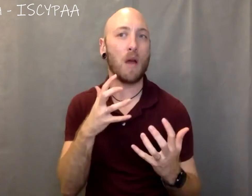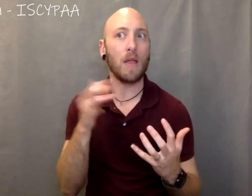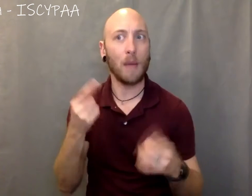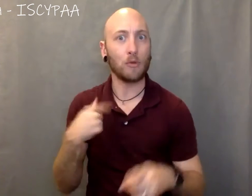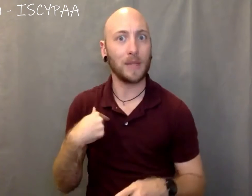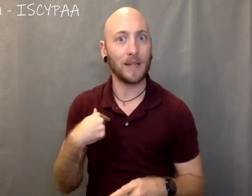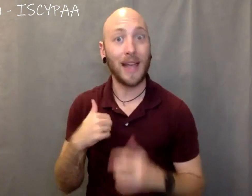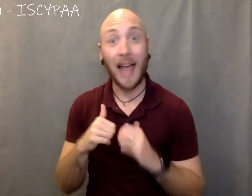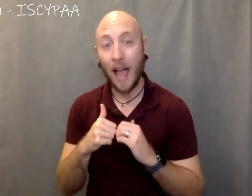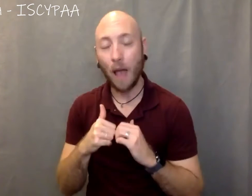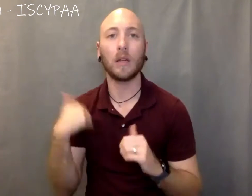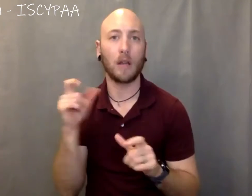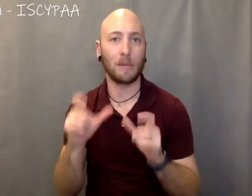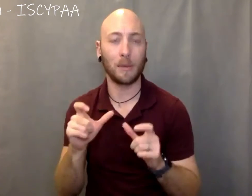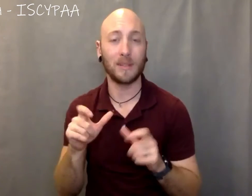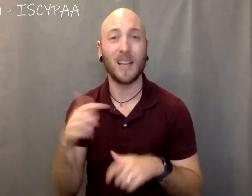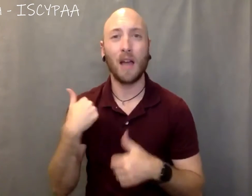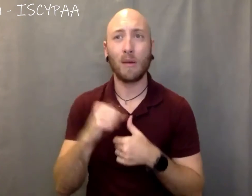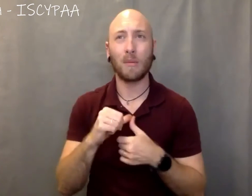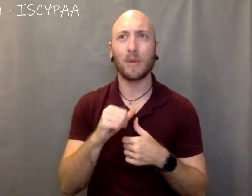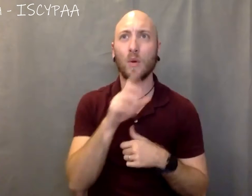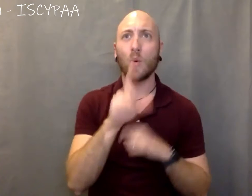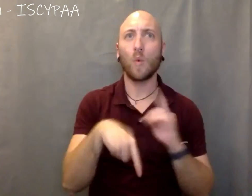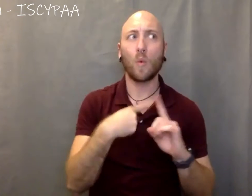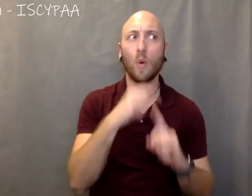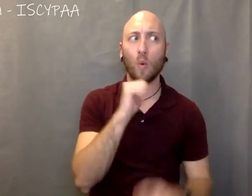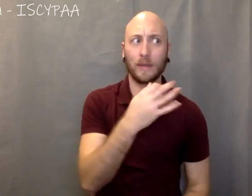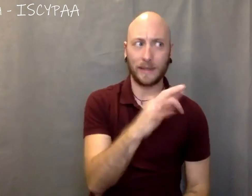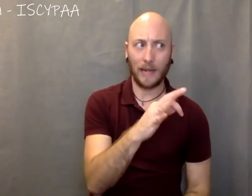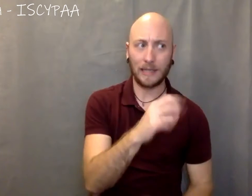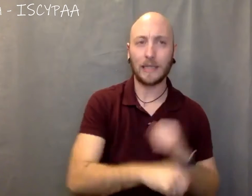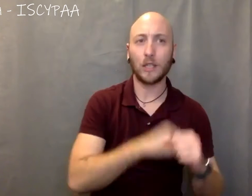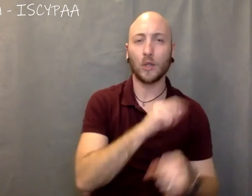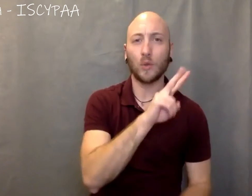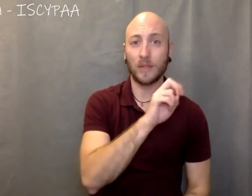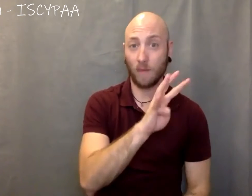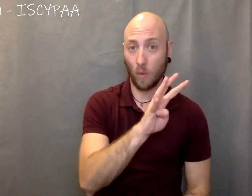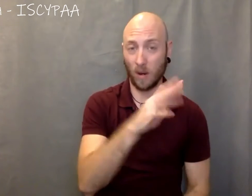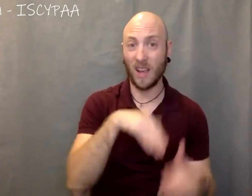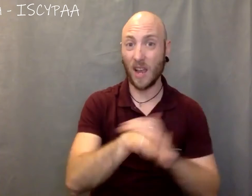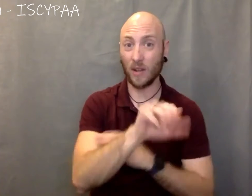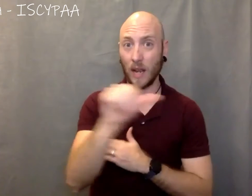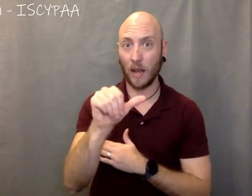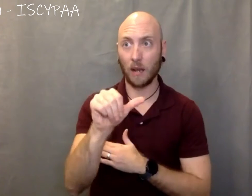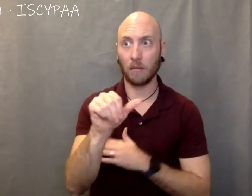19 in frickin 2004. I was the youngest one. And I heard a lot of.